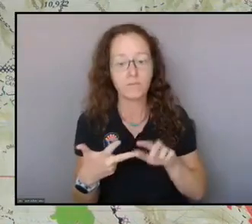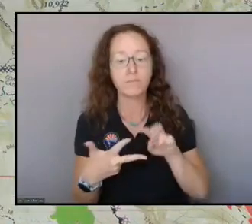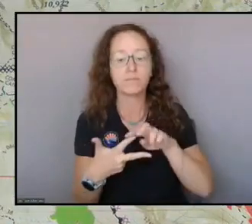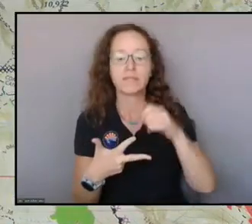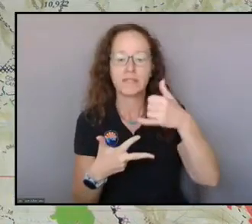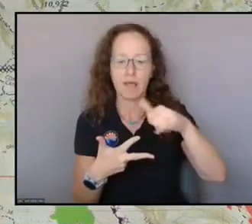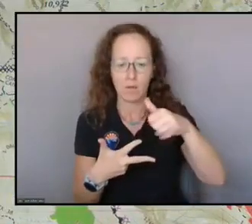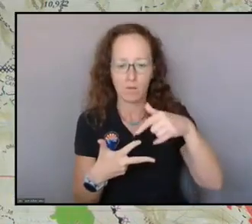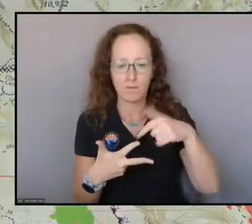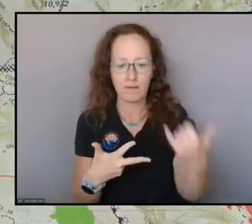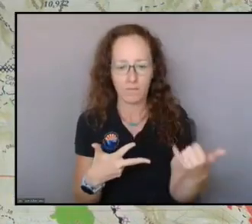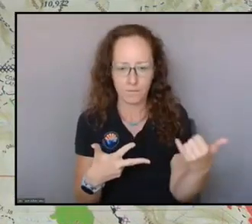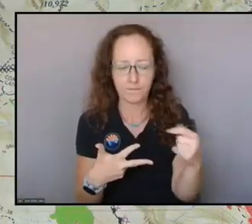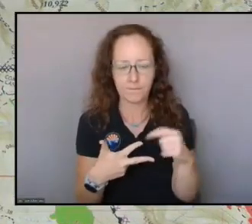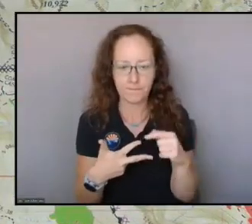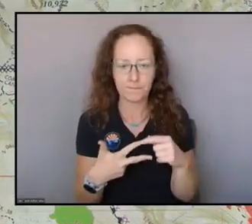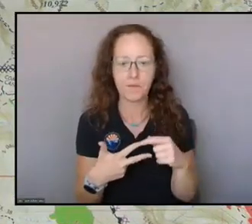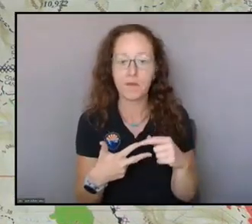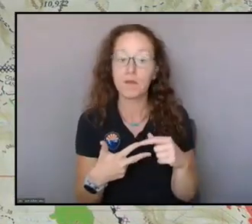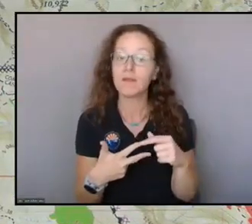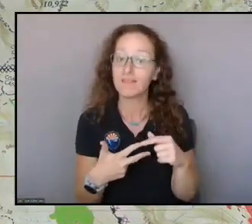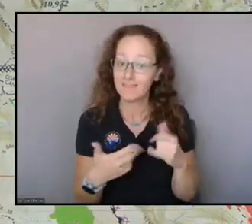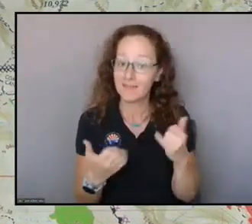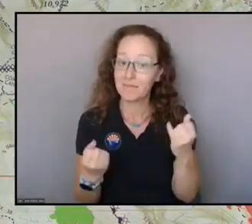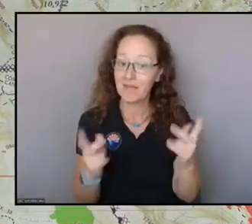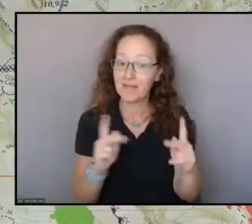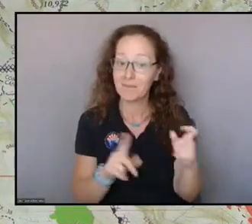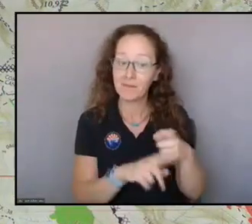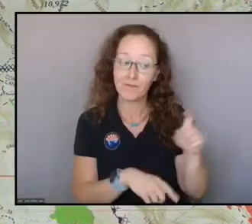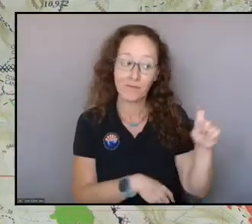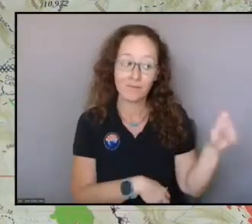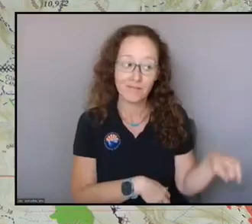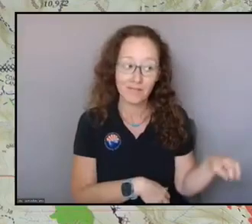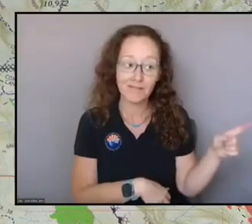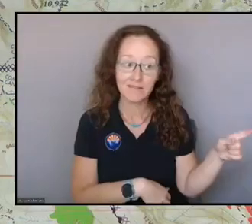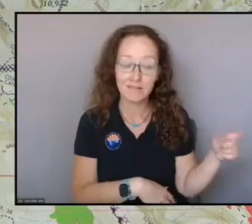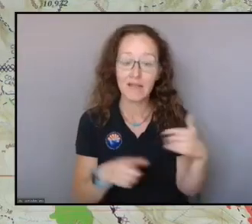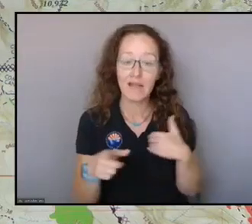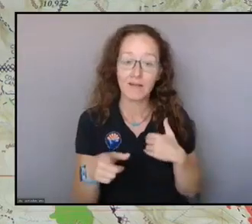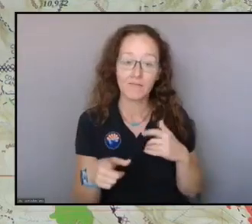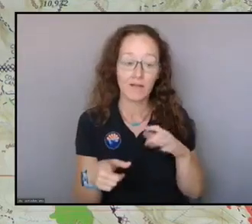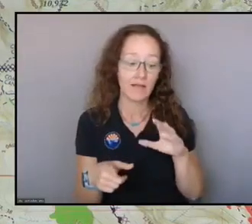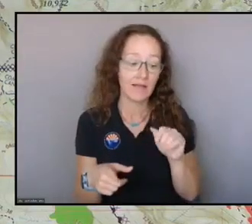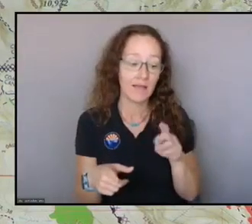YELLOW, SO YOU'LL SEE A LOT OF PEOPLE FROM TEXAS WHO